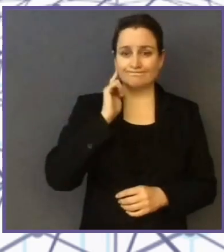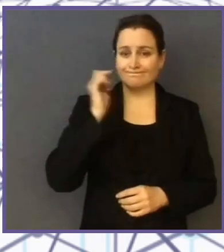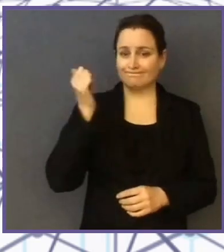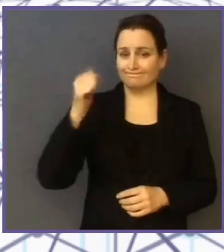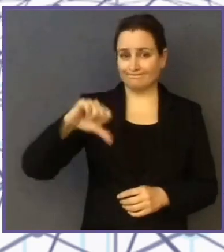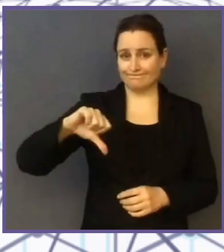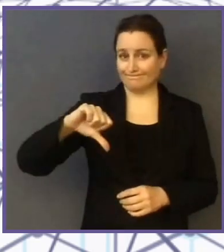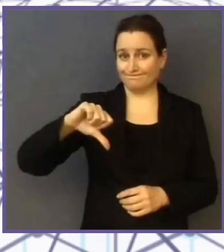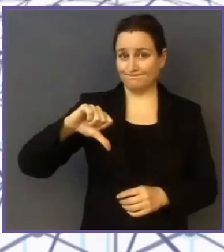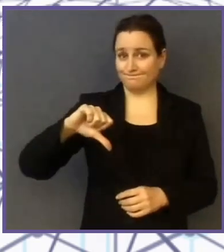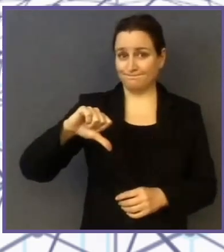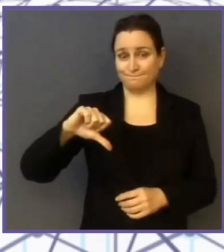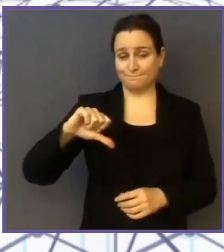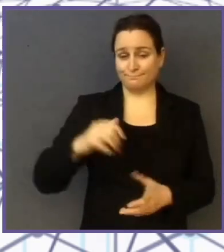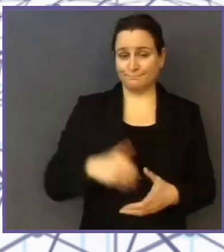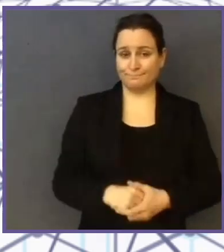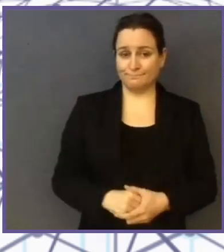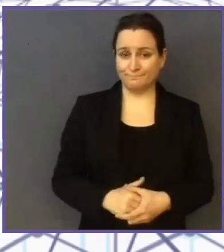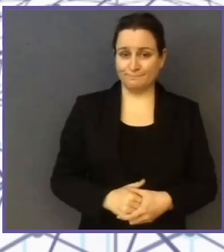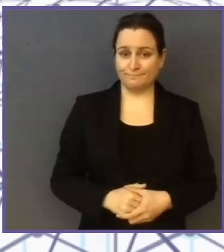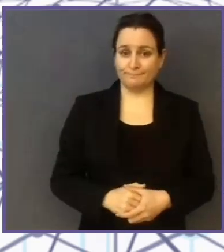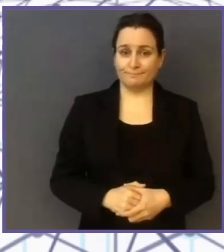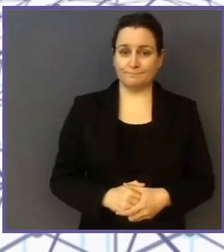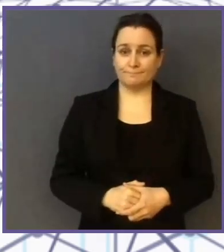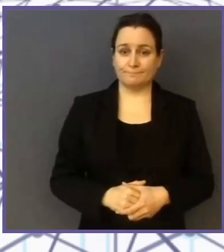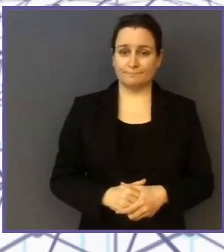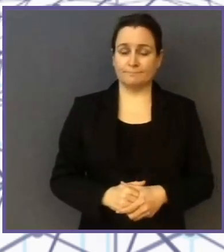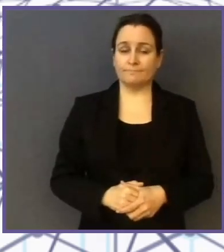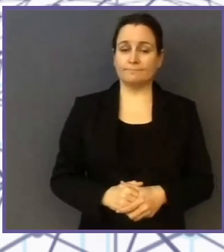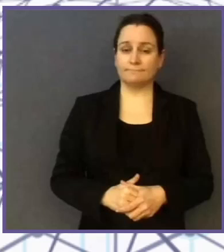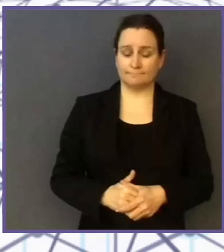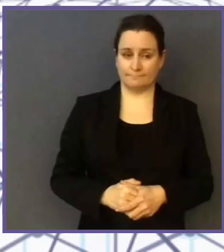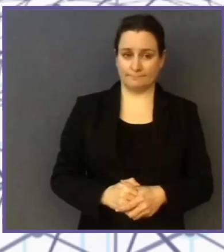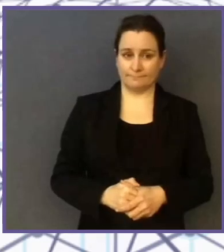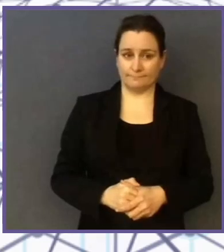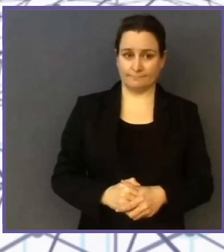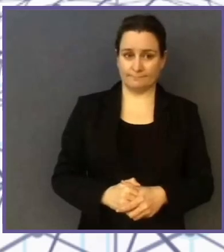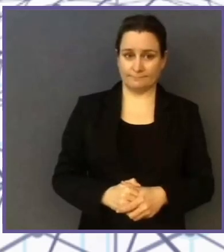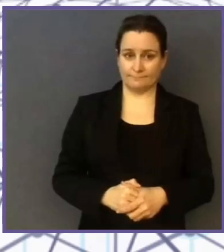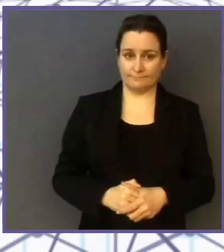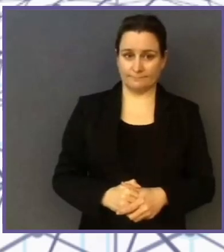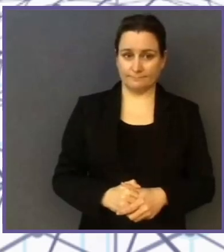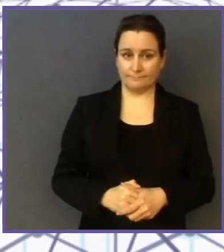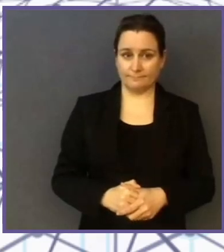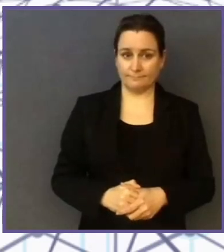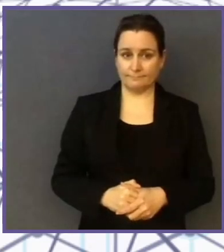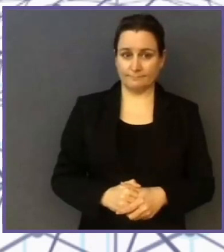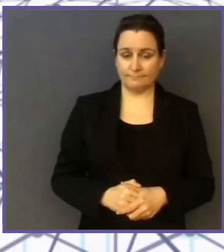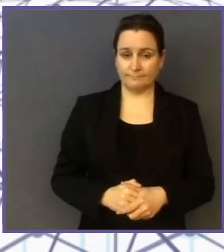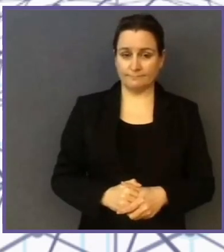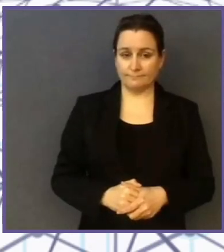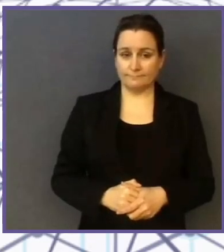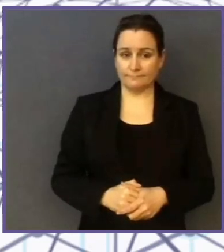uppermost part with his heel remain in the place, although various prosthetic options exist for this label.